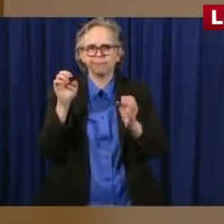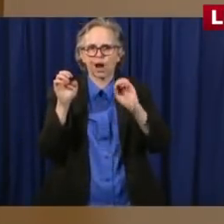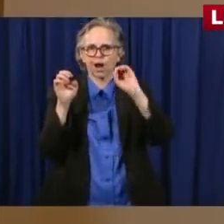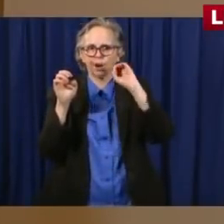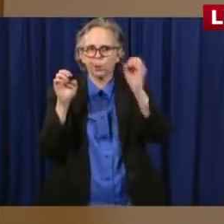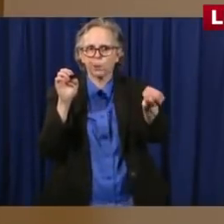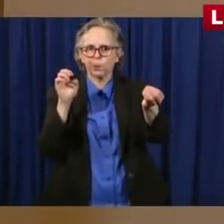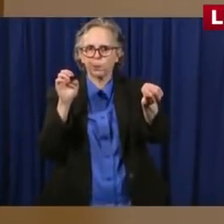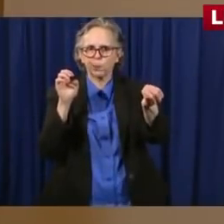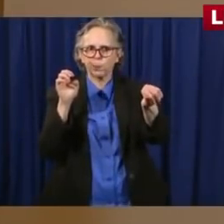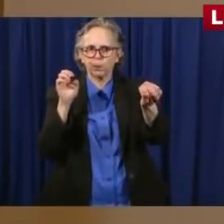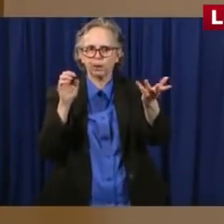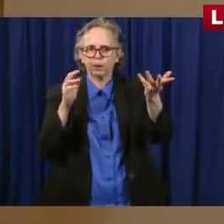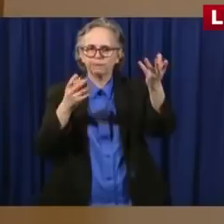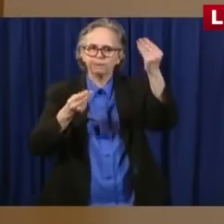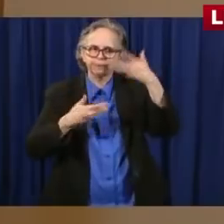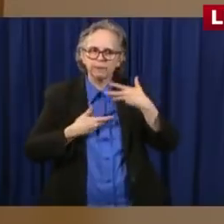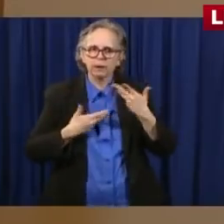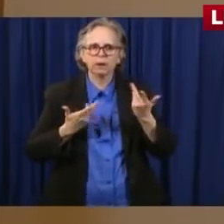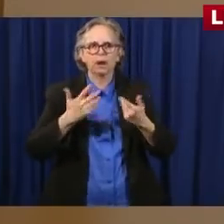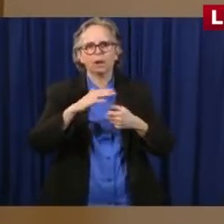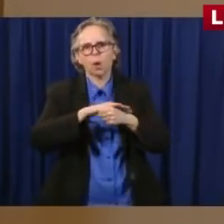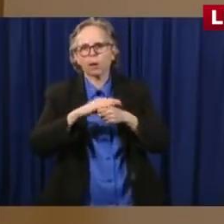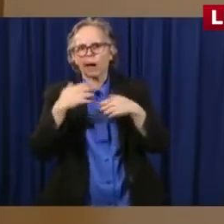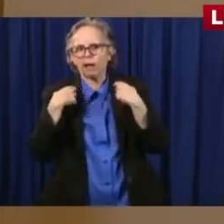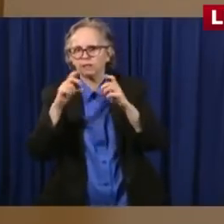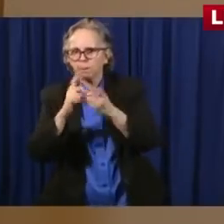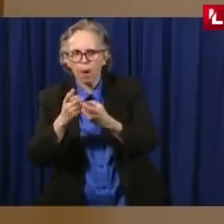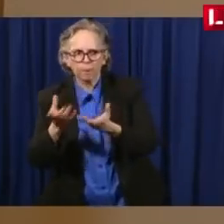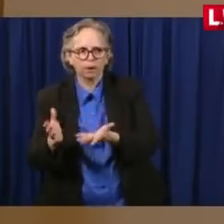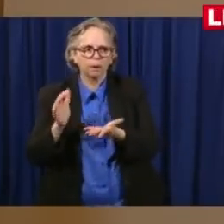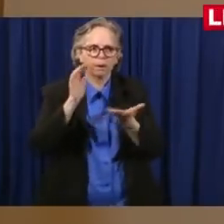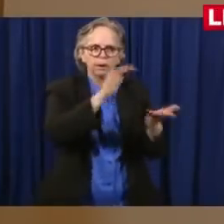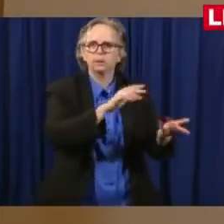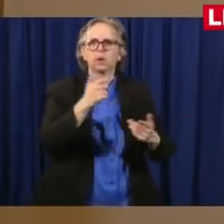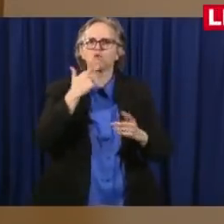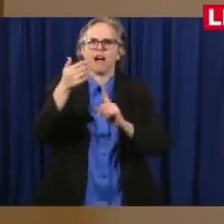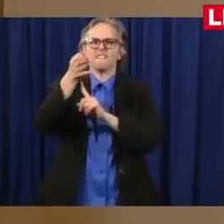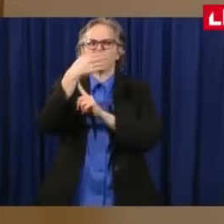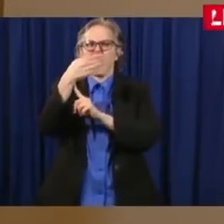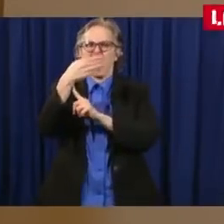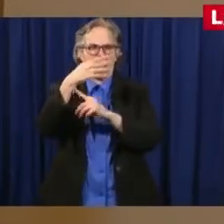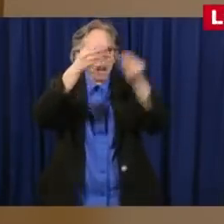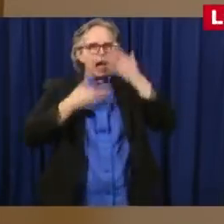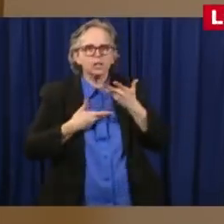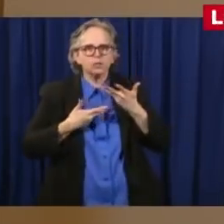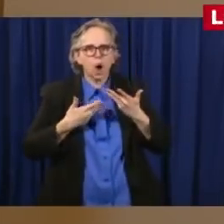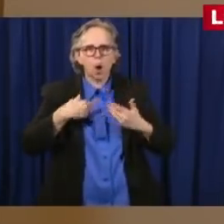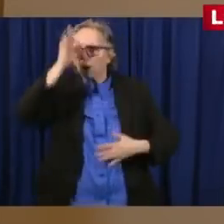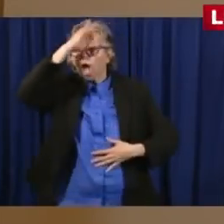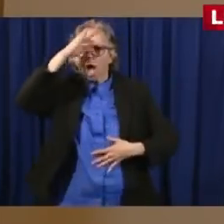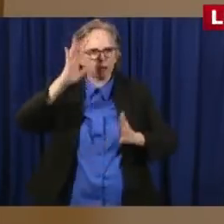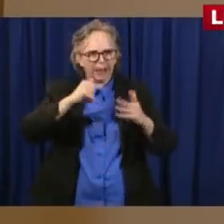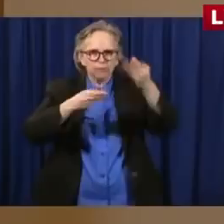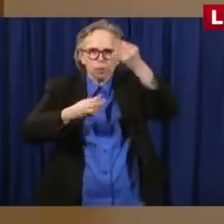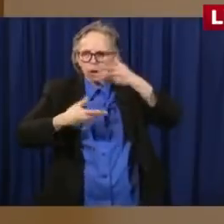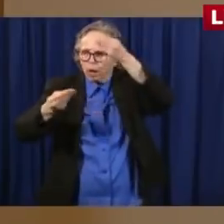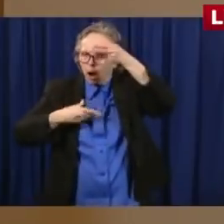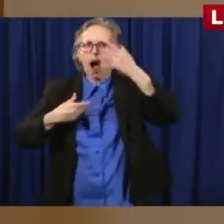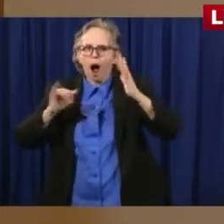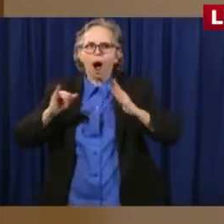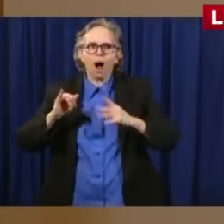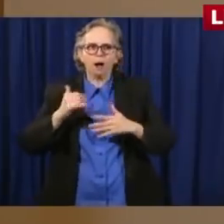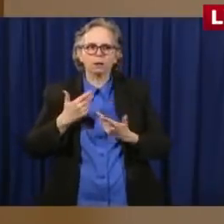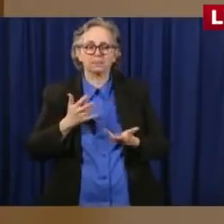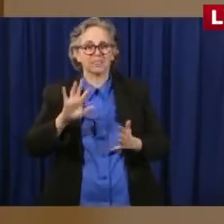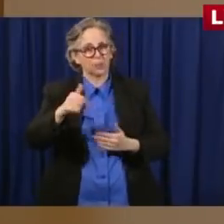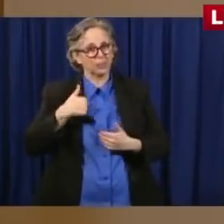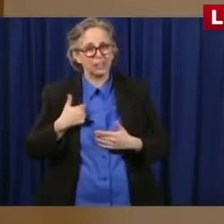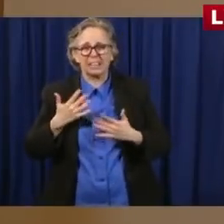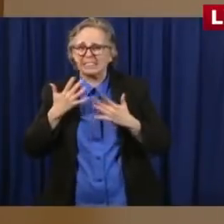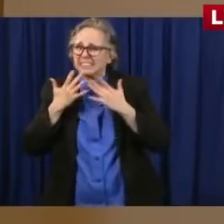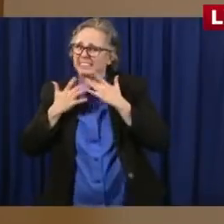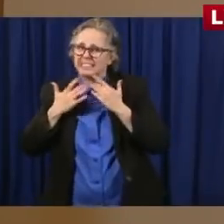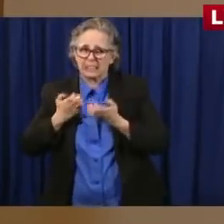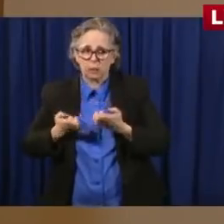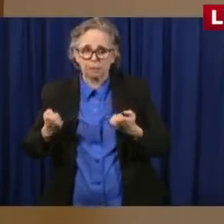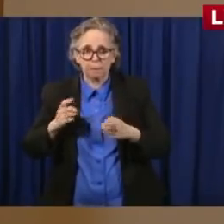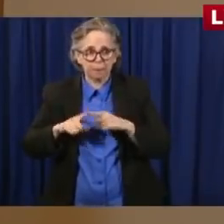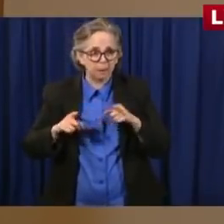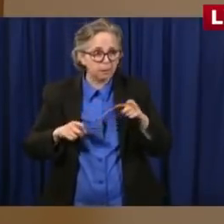THEY ARE SUFFERING FROM A SHORTAGE OF PPE.